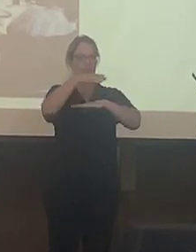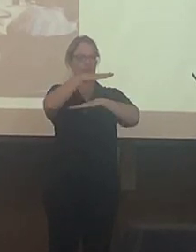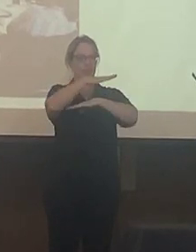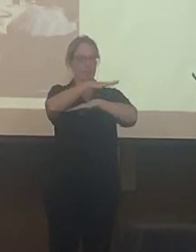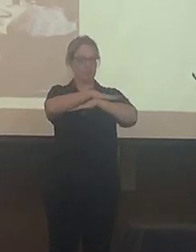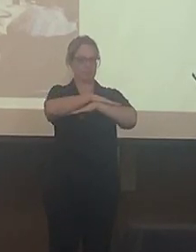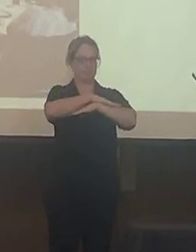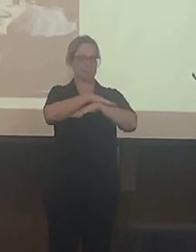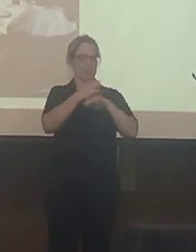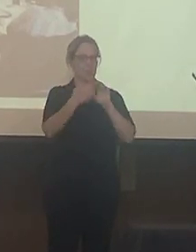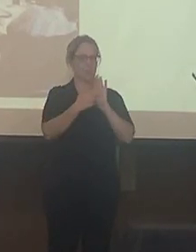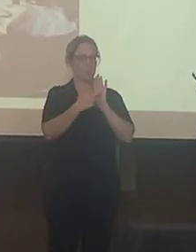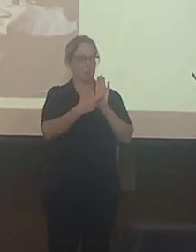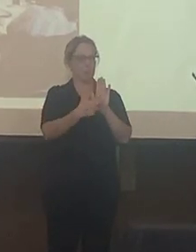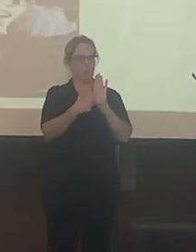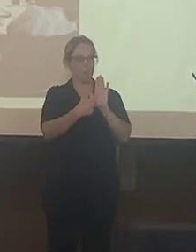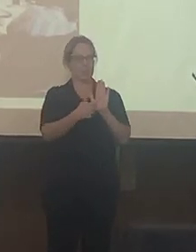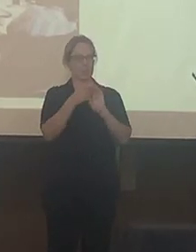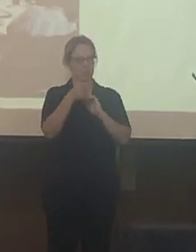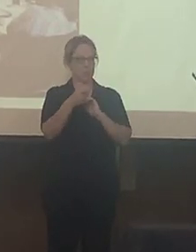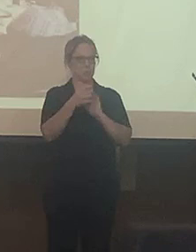and to remind you that you have a place at that table